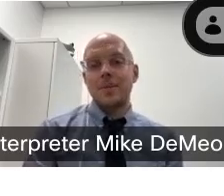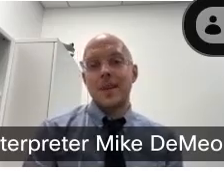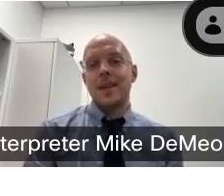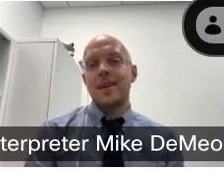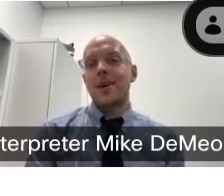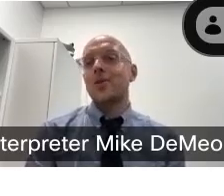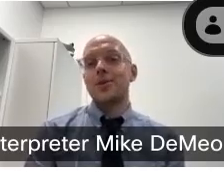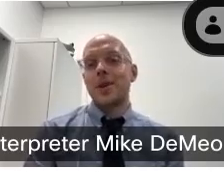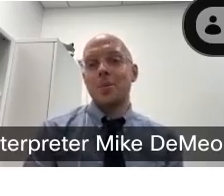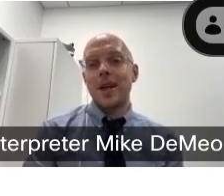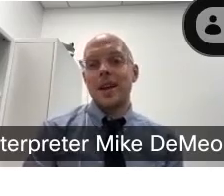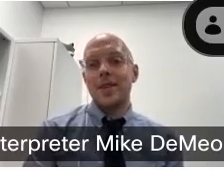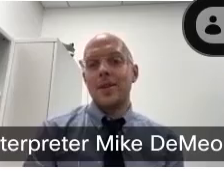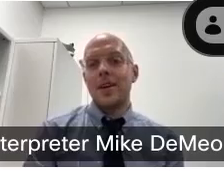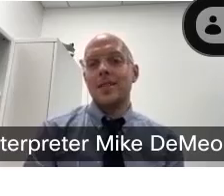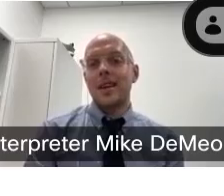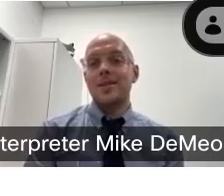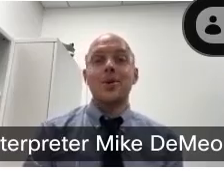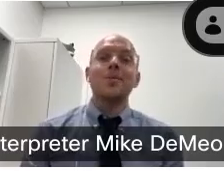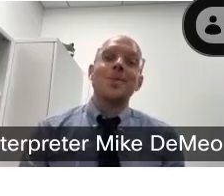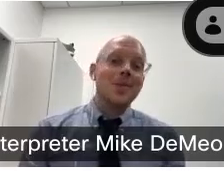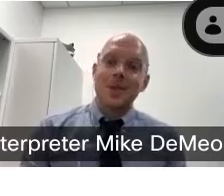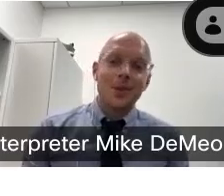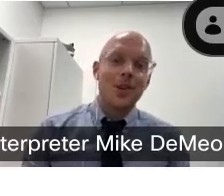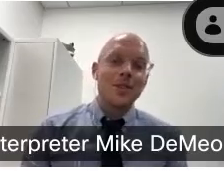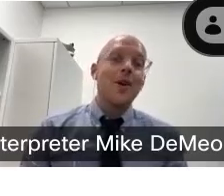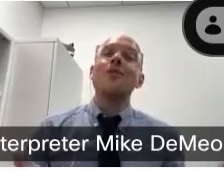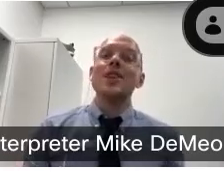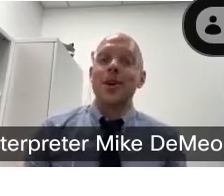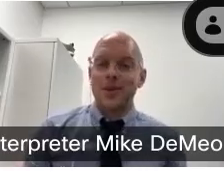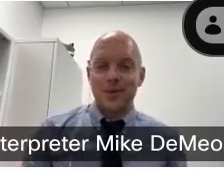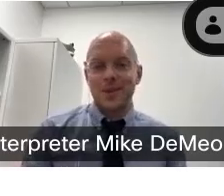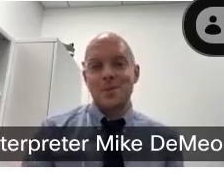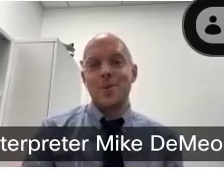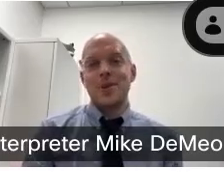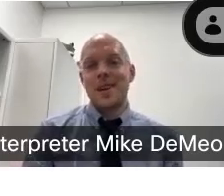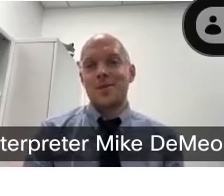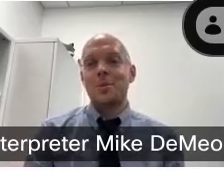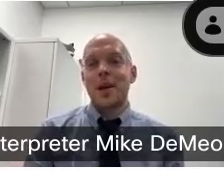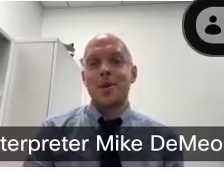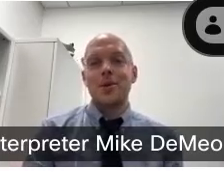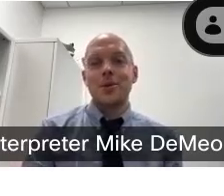Our rules would not apply in those contexts. Or the creation of home videos, for example, wouldn't have to comply with our rules.